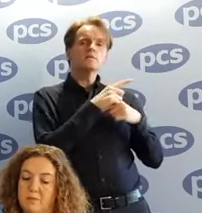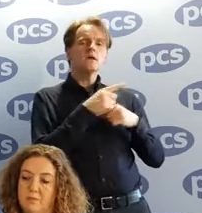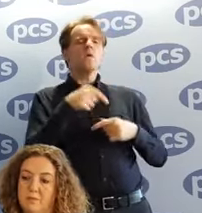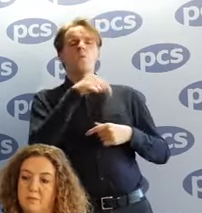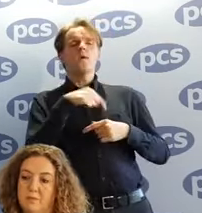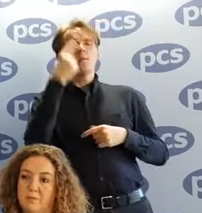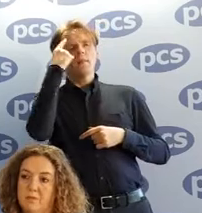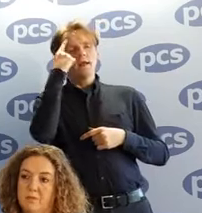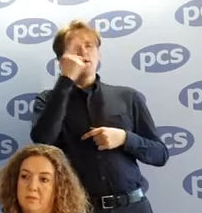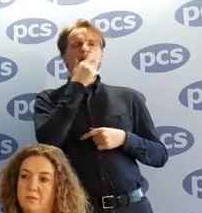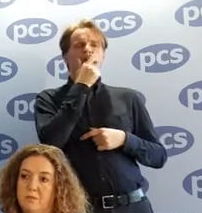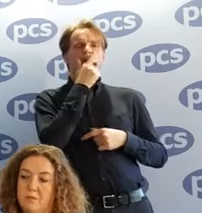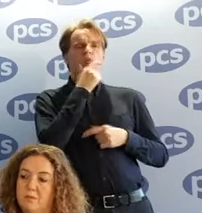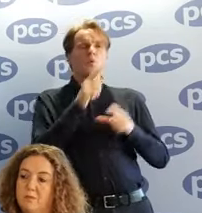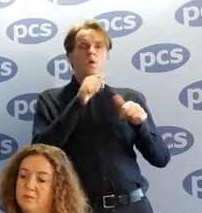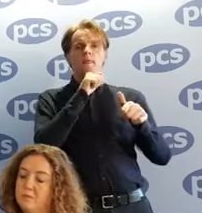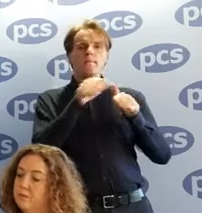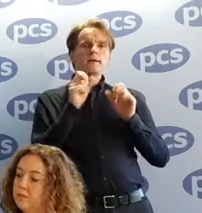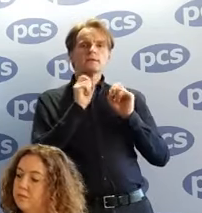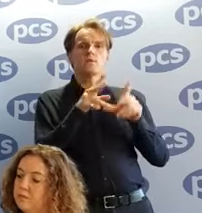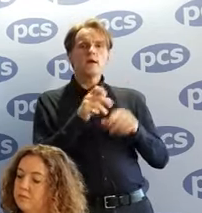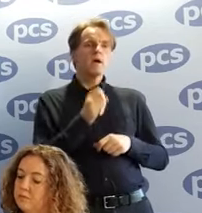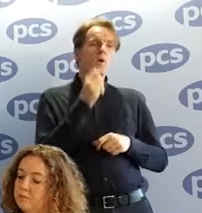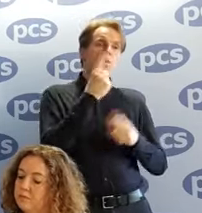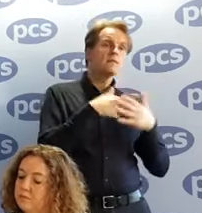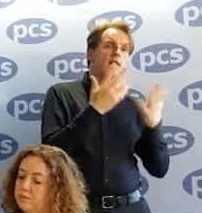of action and what I would want to stress is that the NEC is not seeking a